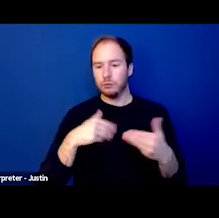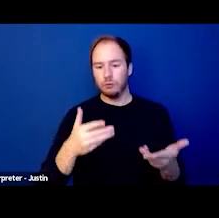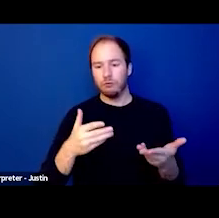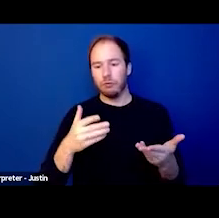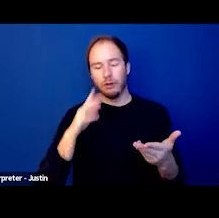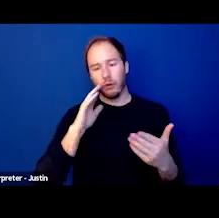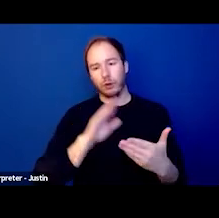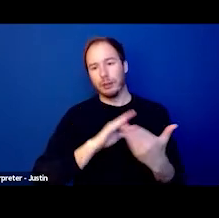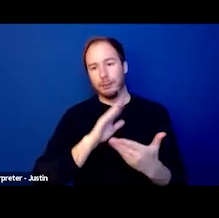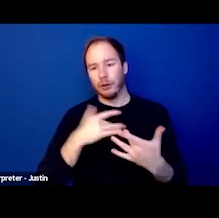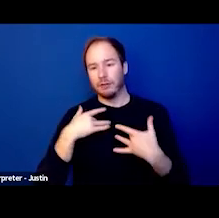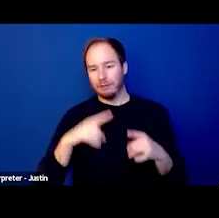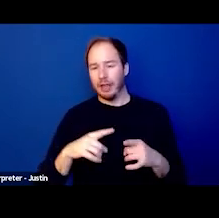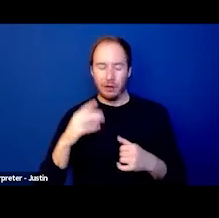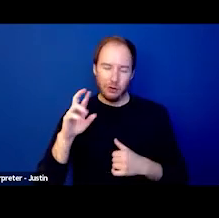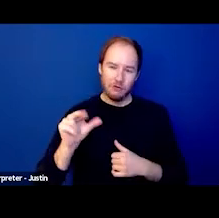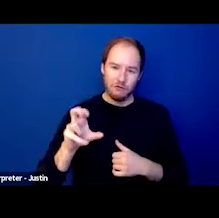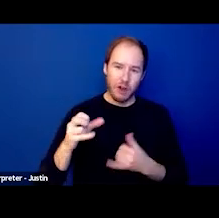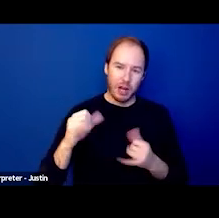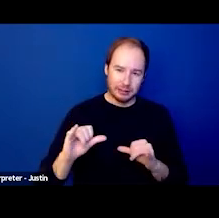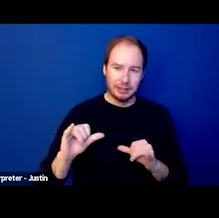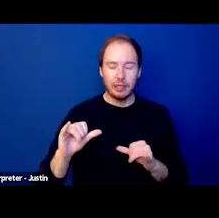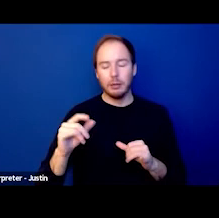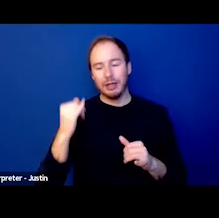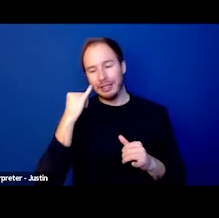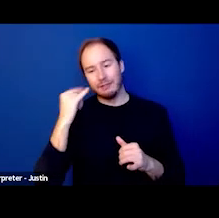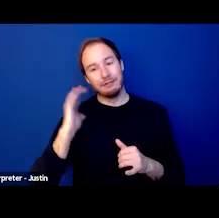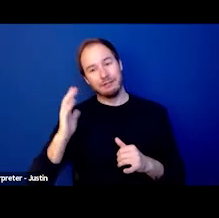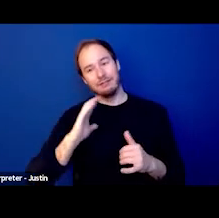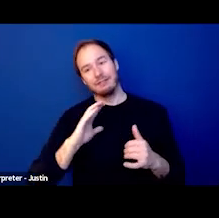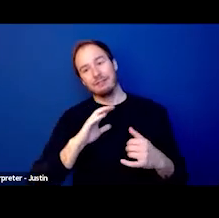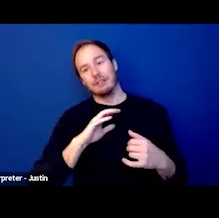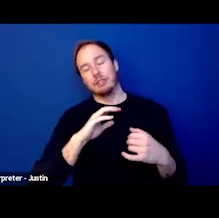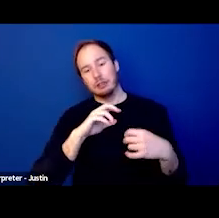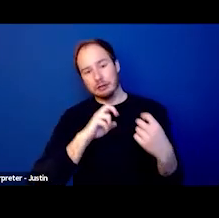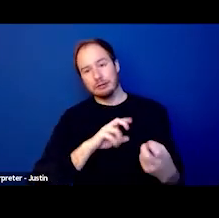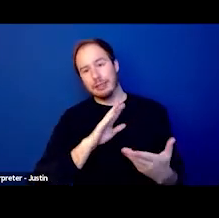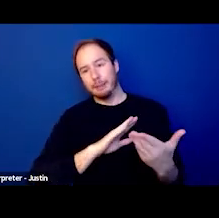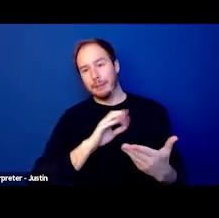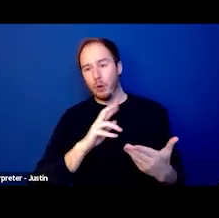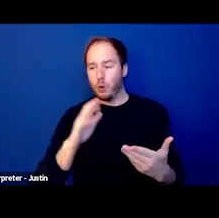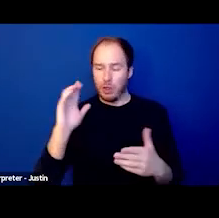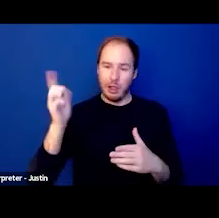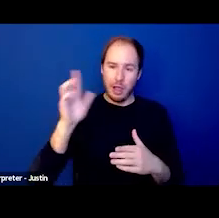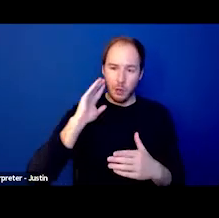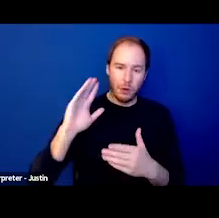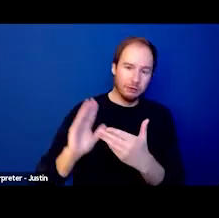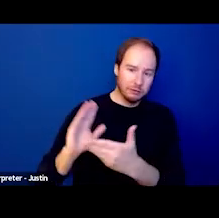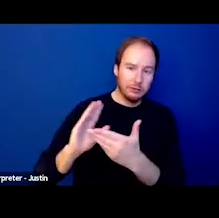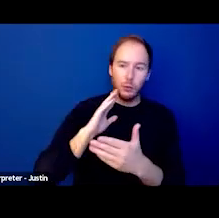which isn't often at this point, but when we did, and hopefully when we go back to doing that more, we provide food as well as transportation,